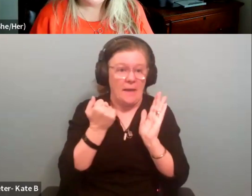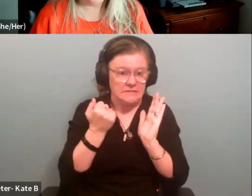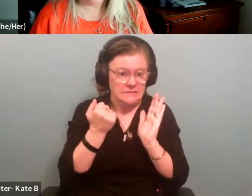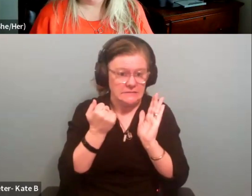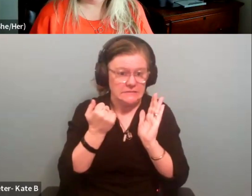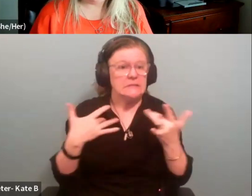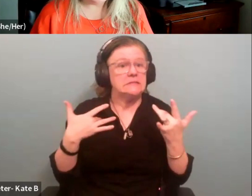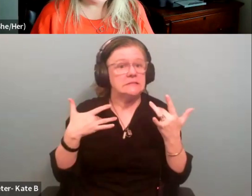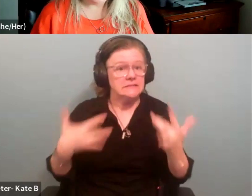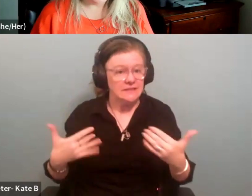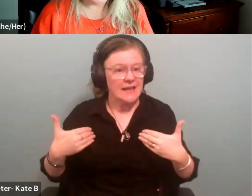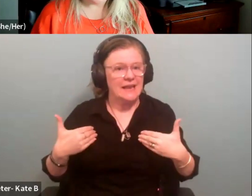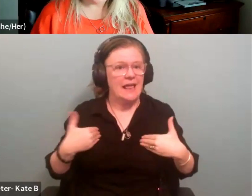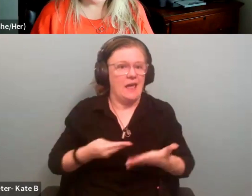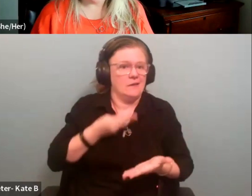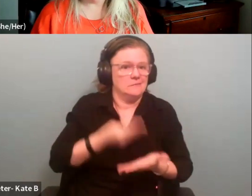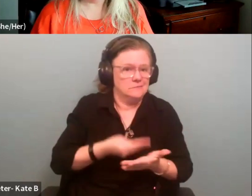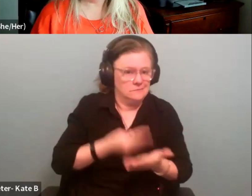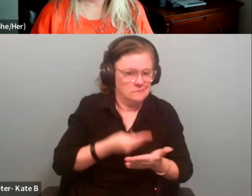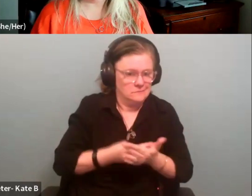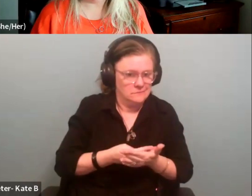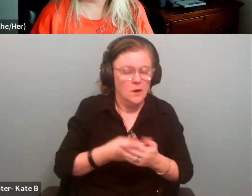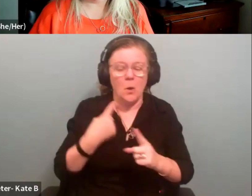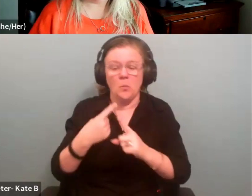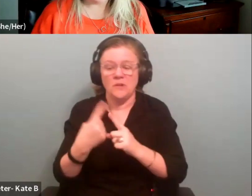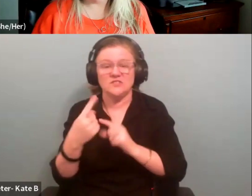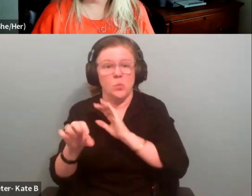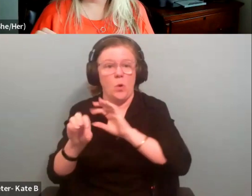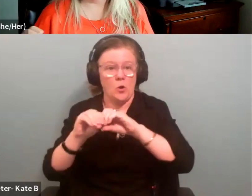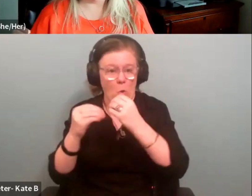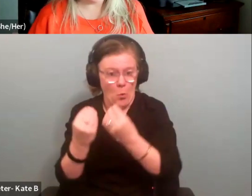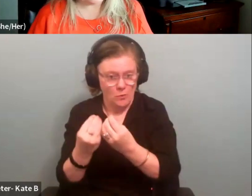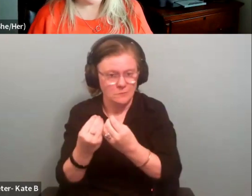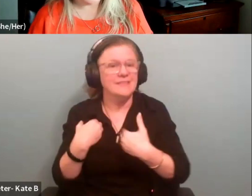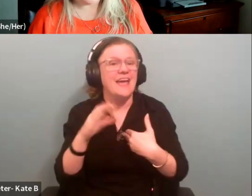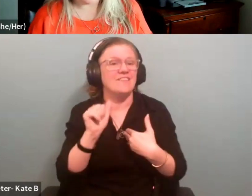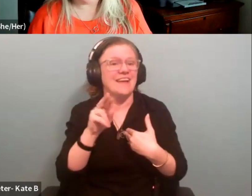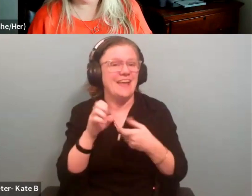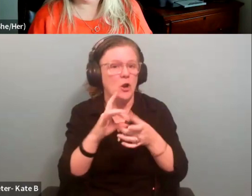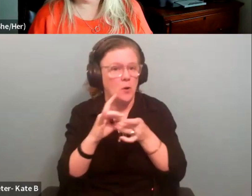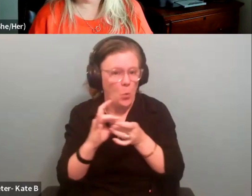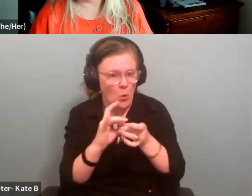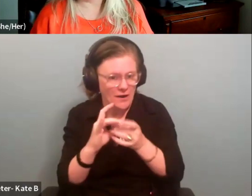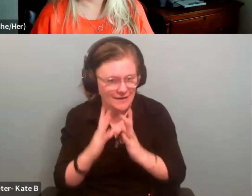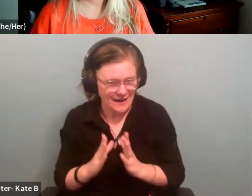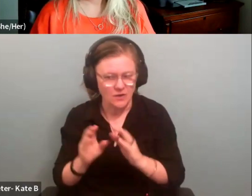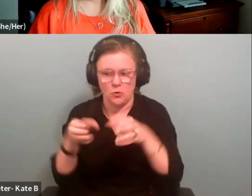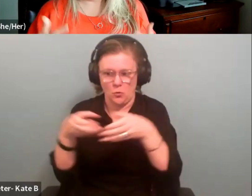that have those dedicated organizations, meaning the care management entities, the care coordination organizations that